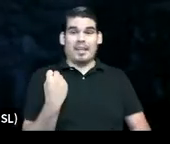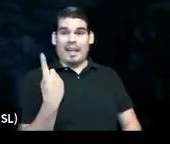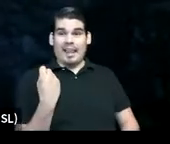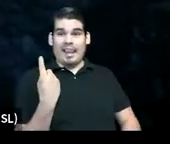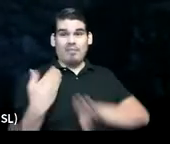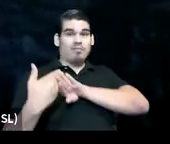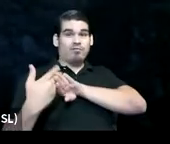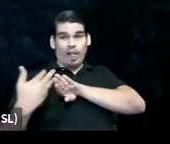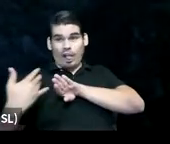But this is what we have so far.